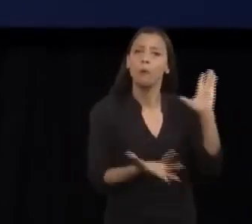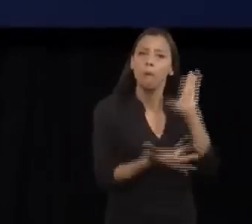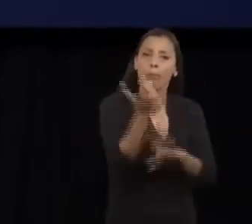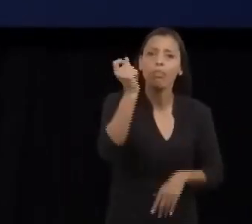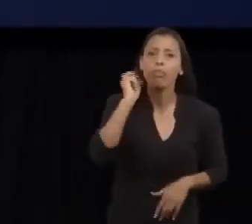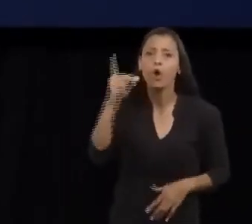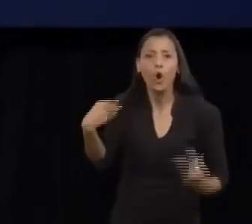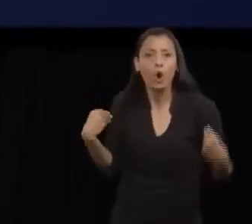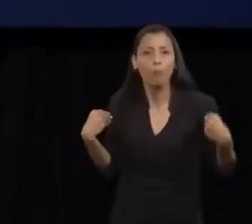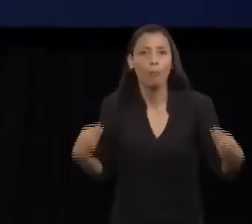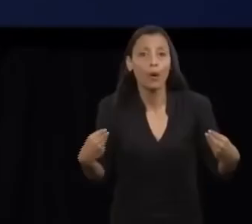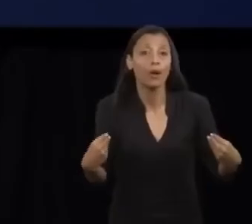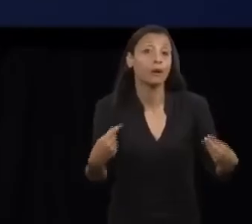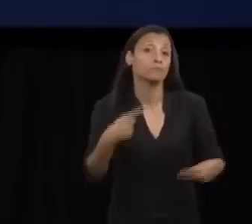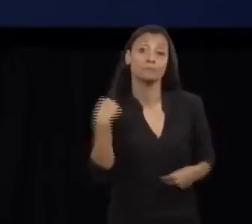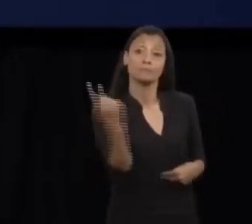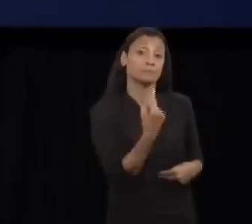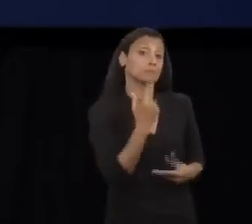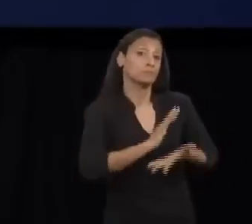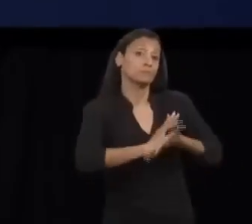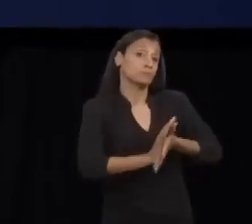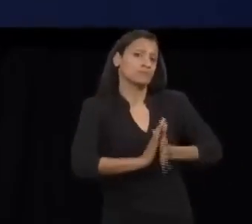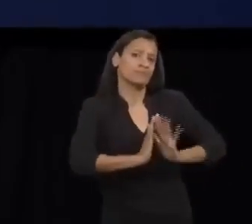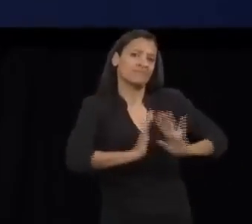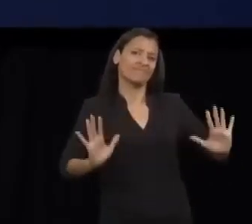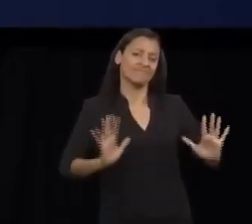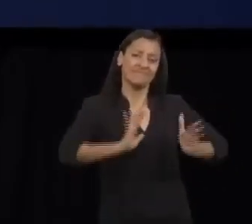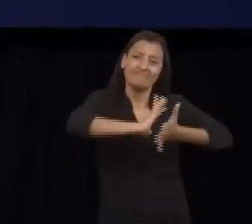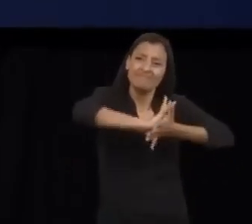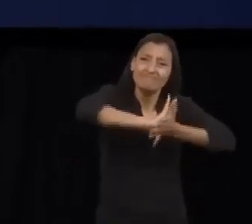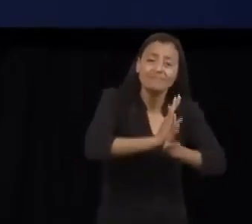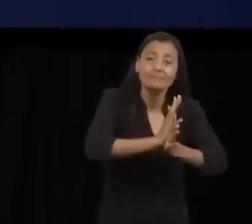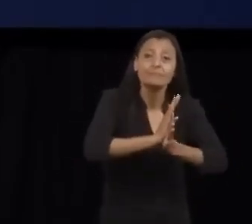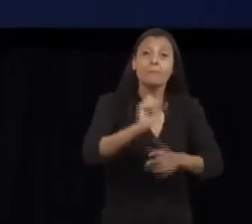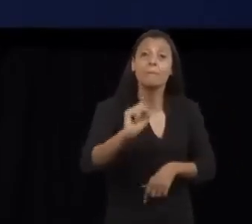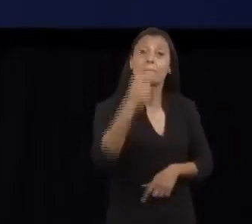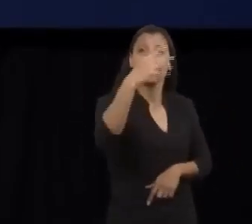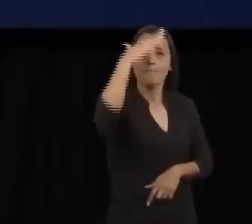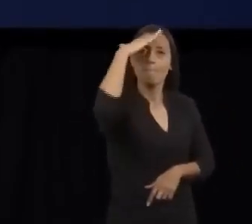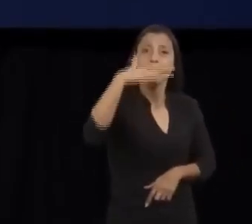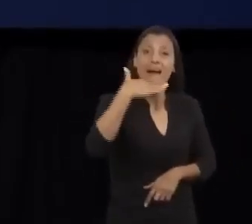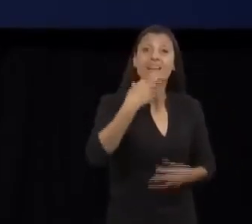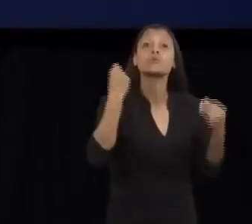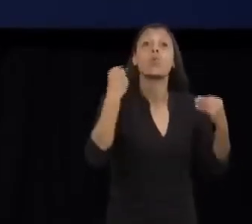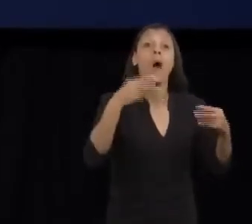by having mined the fiscal deficit in the first month of management.